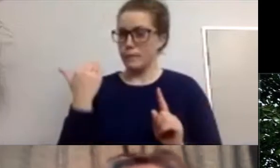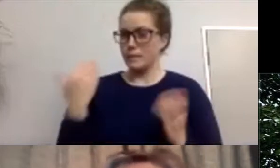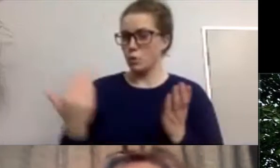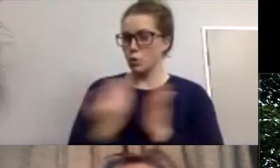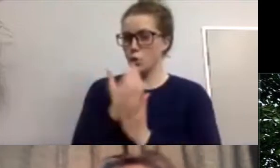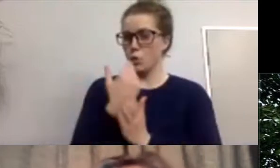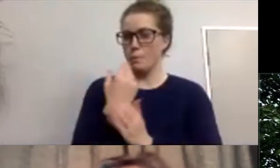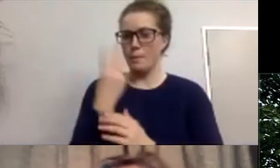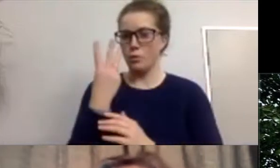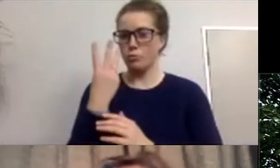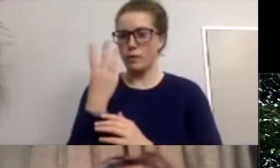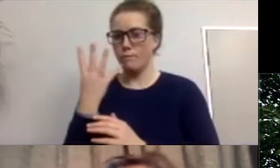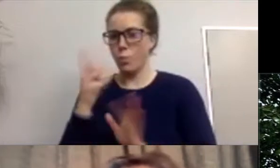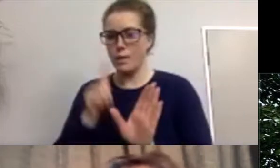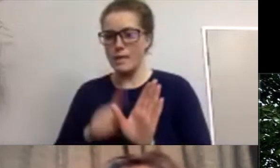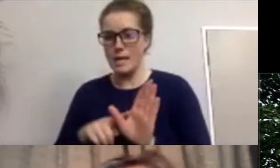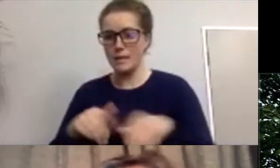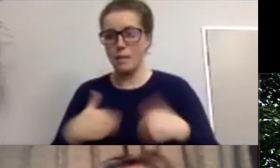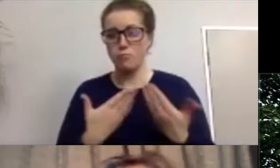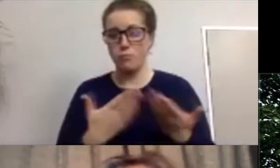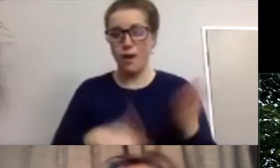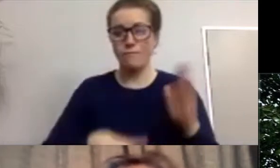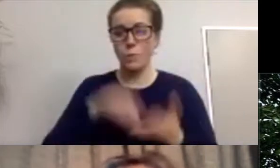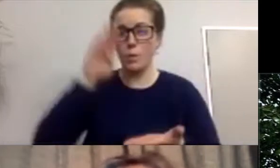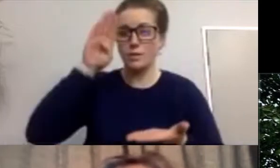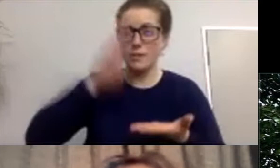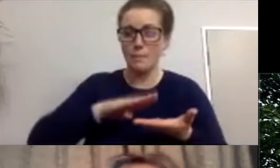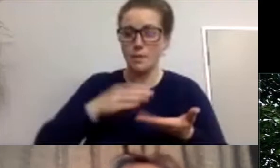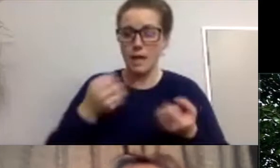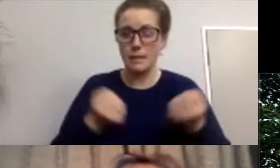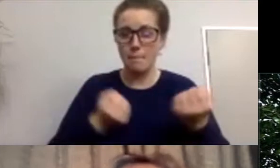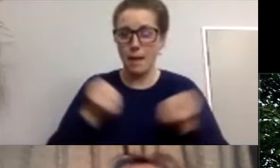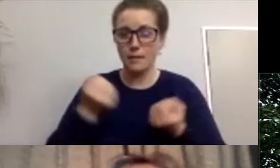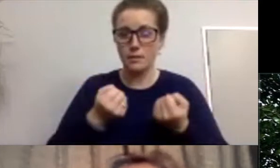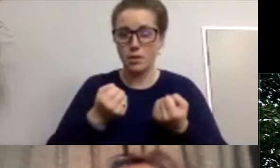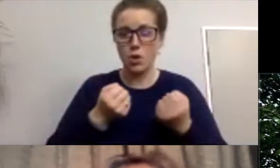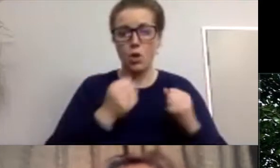years, we provide fully subsidized buses to low decile schools, to come to our